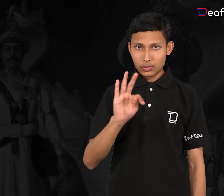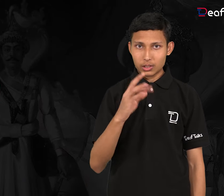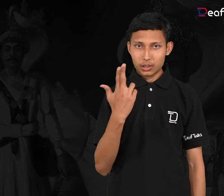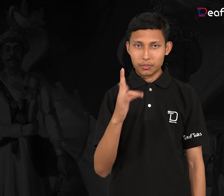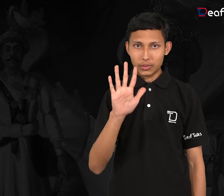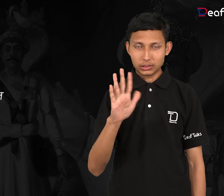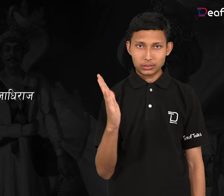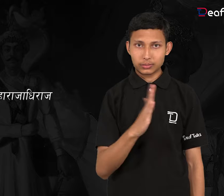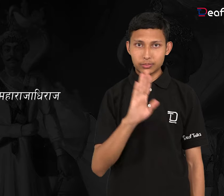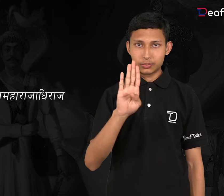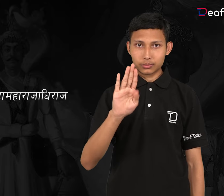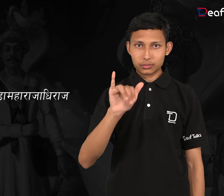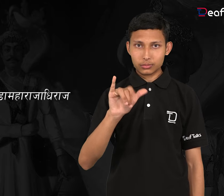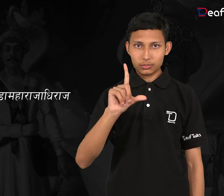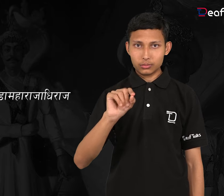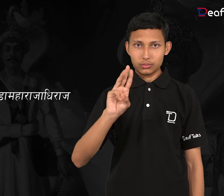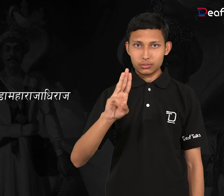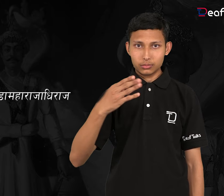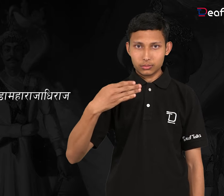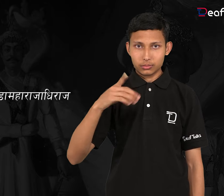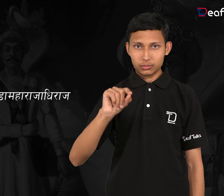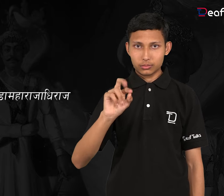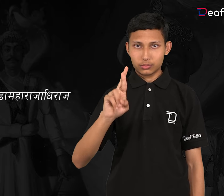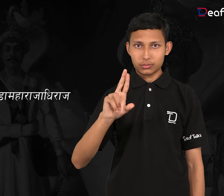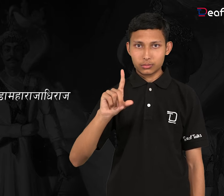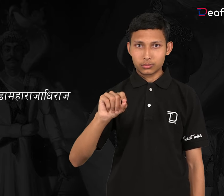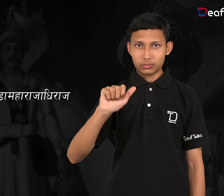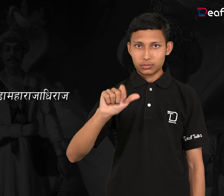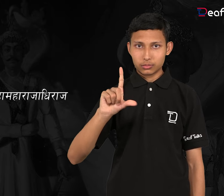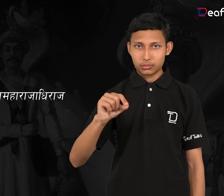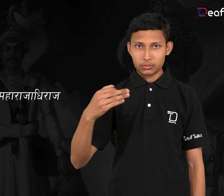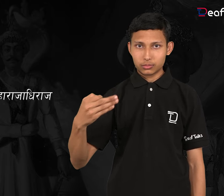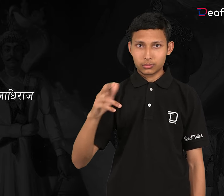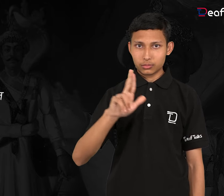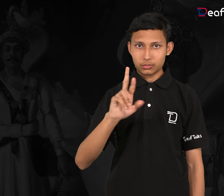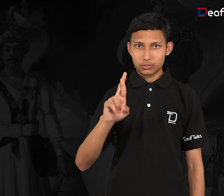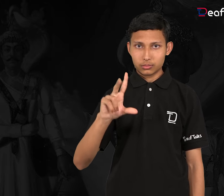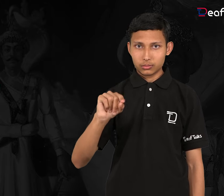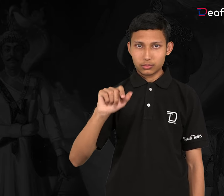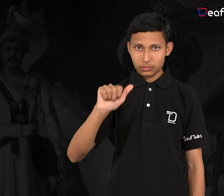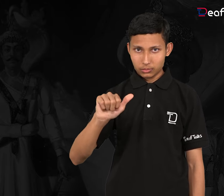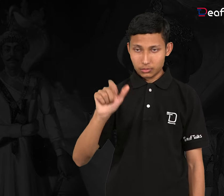Shree 5 Maharajadhiraj